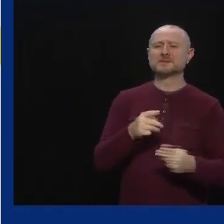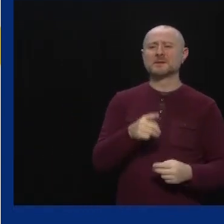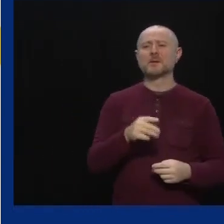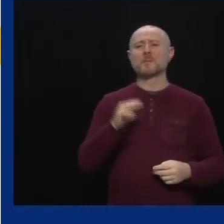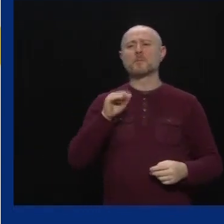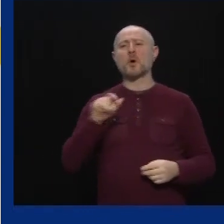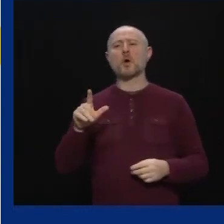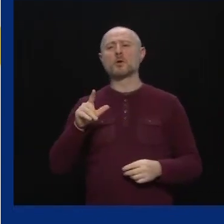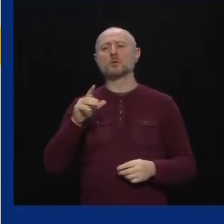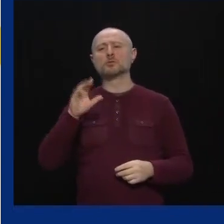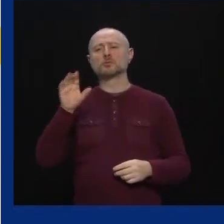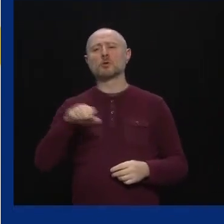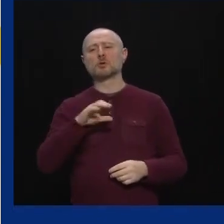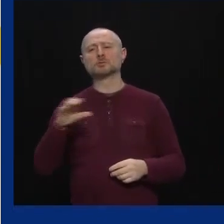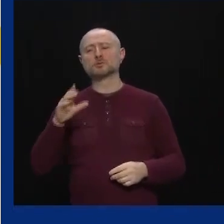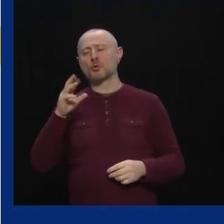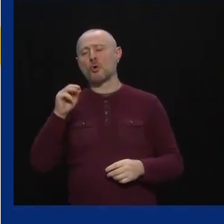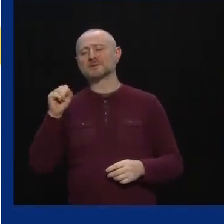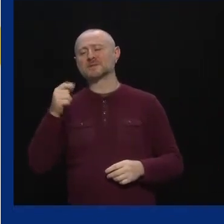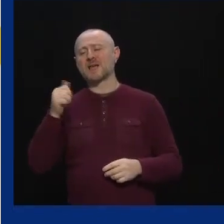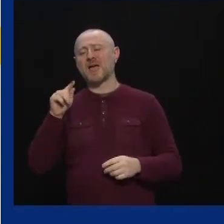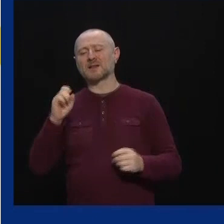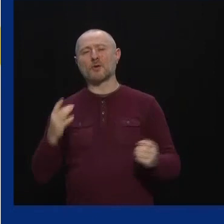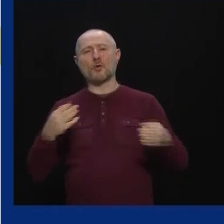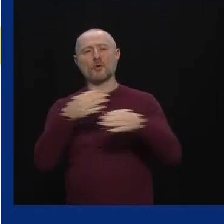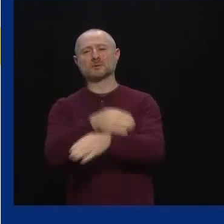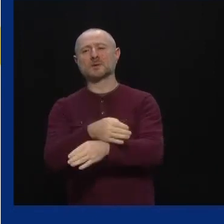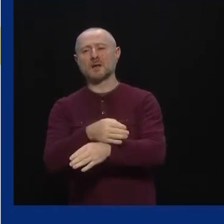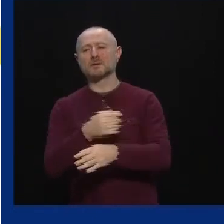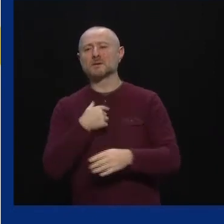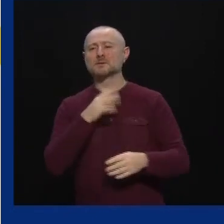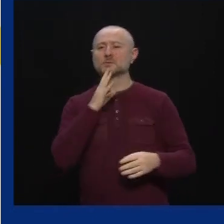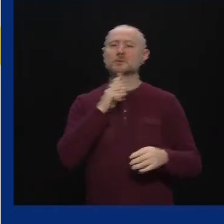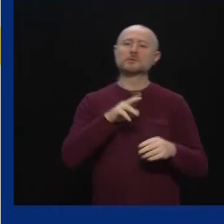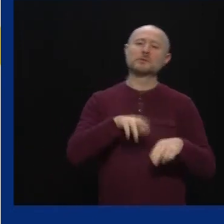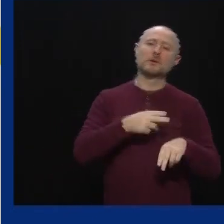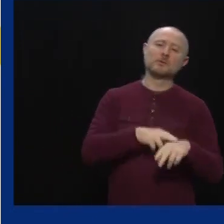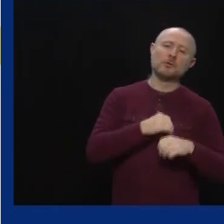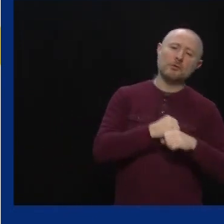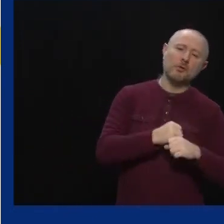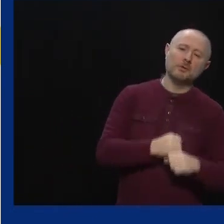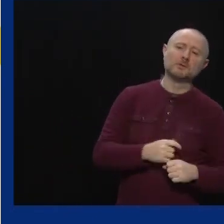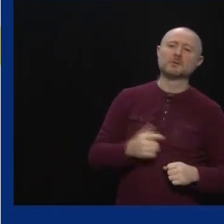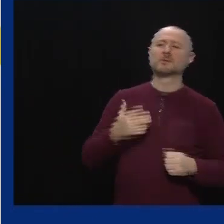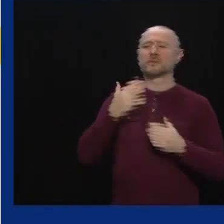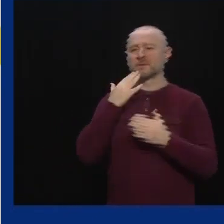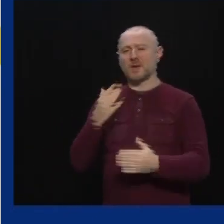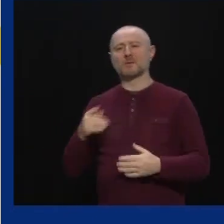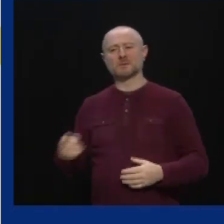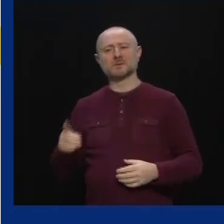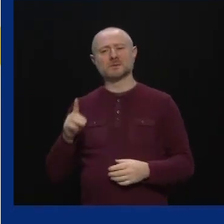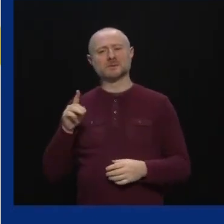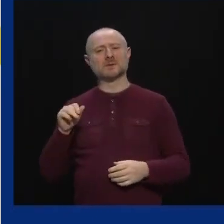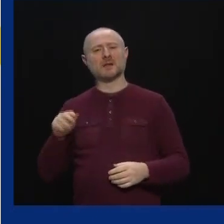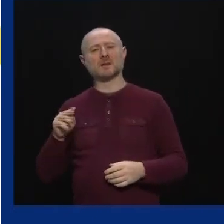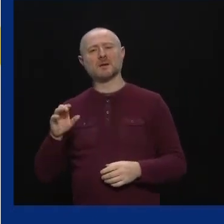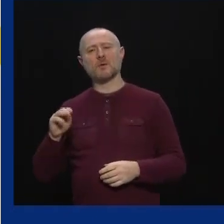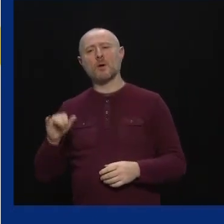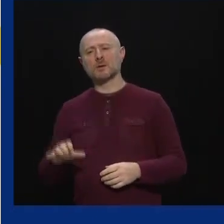ACCOUNT EXECUTIVE DAN McCOY, WHO'S BEEN AT SO MANY EVENTS, HAS BEEN OUT TO VISIT SITES AT THE MALL, CROSS GATES MALL NOT